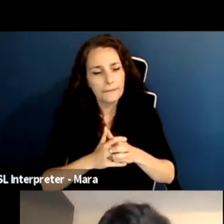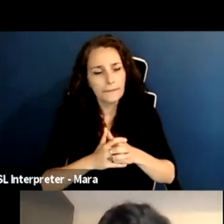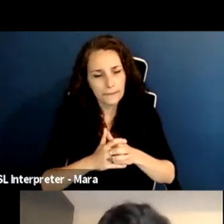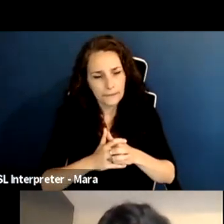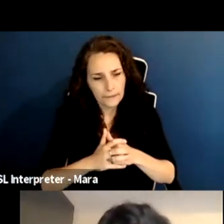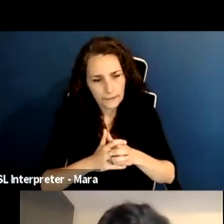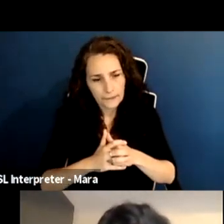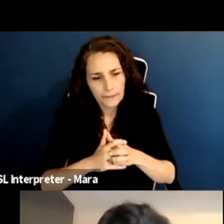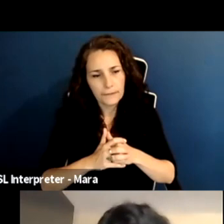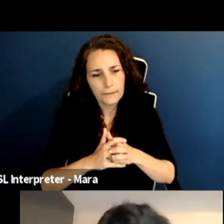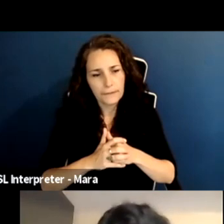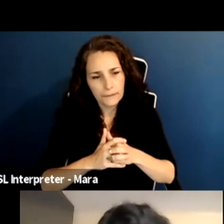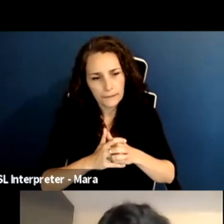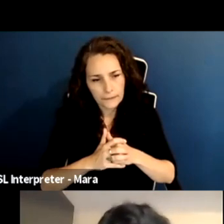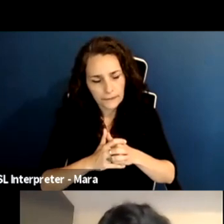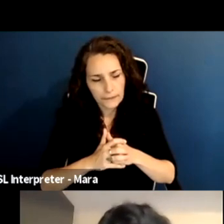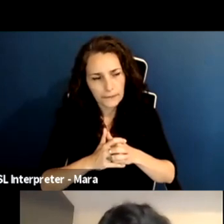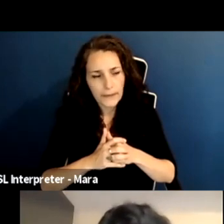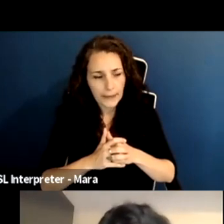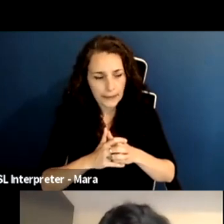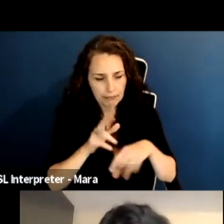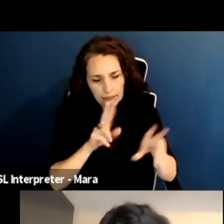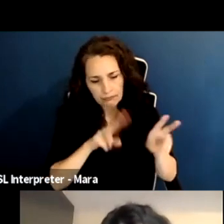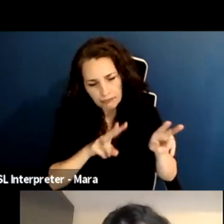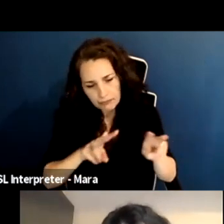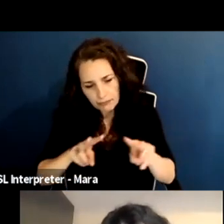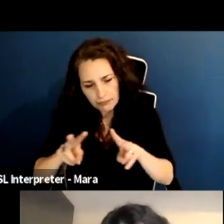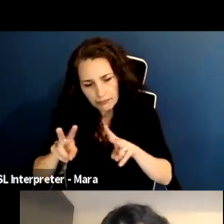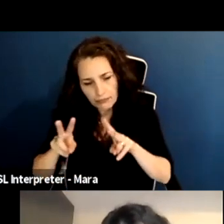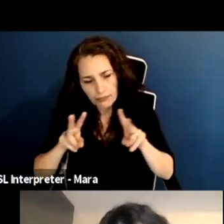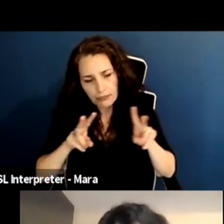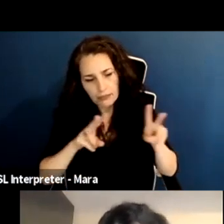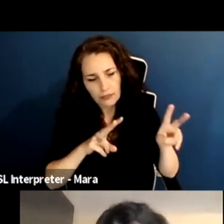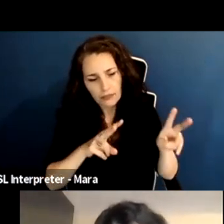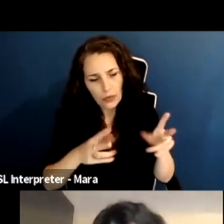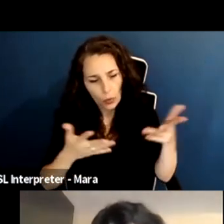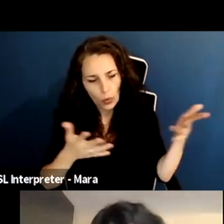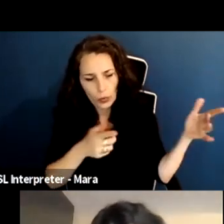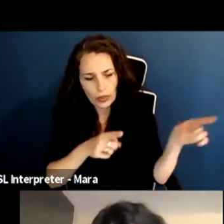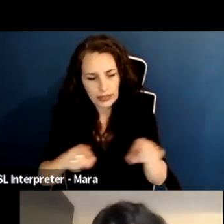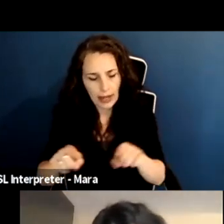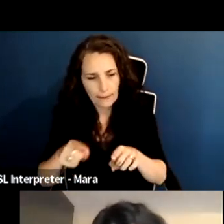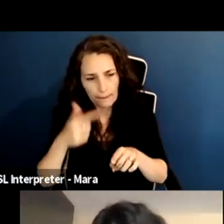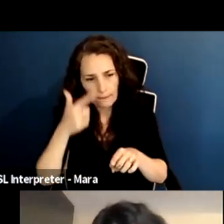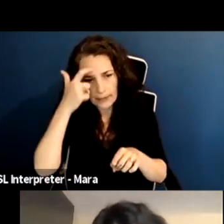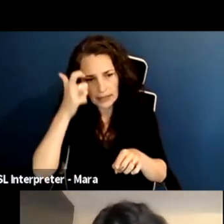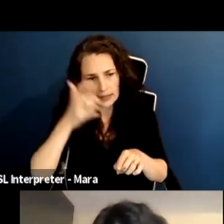and knowing that my uncle was blind and could not you'll go to these different meetings,